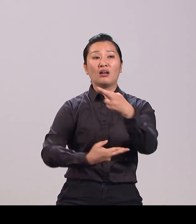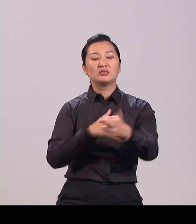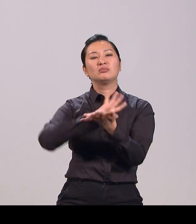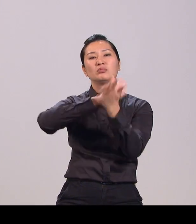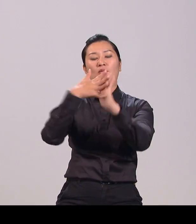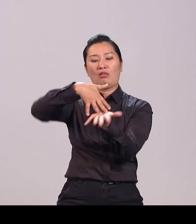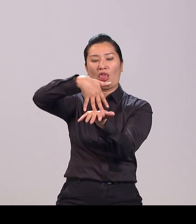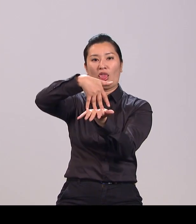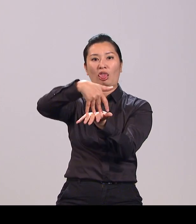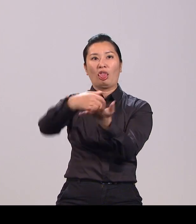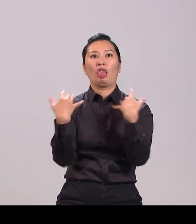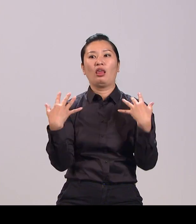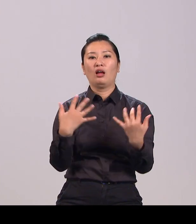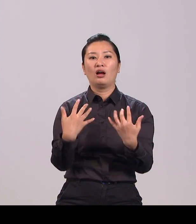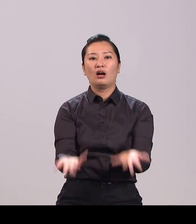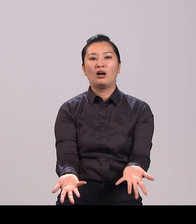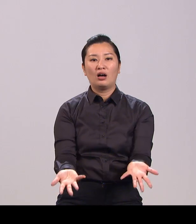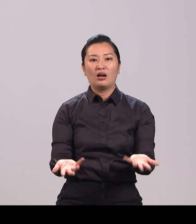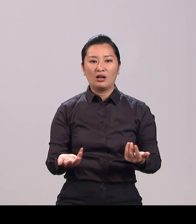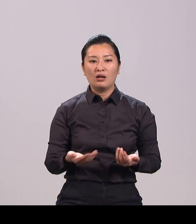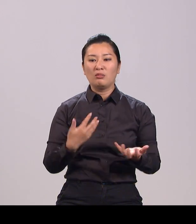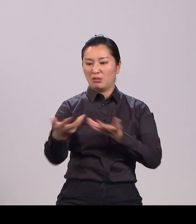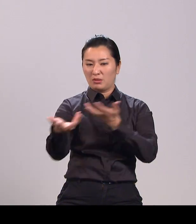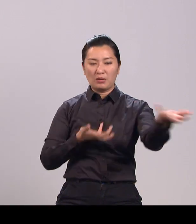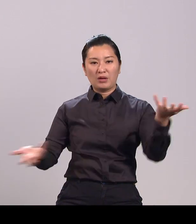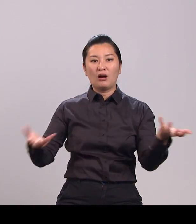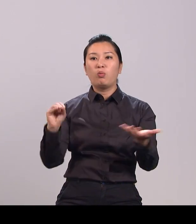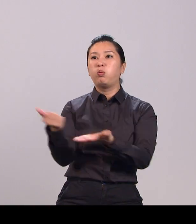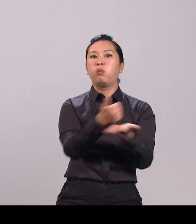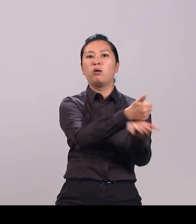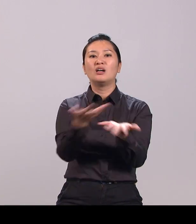Imagine, if in Singapore, only the Chinese wished each other 新年快乐;